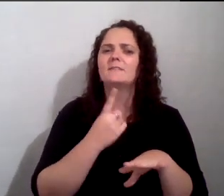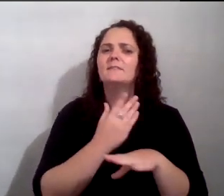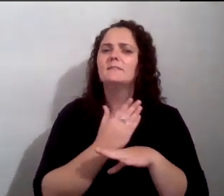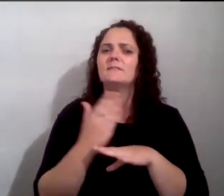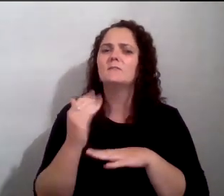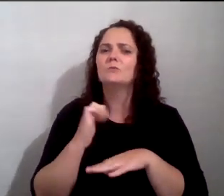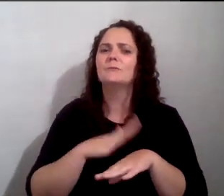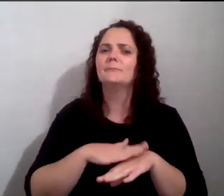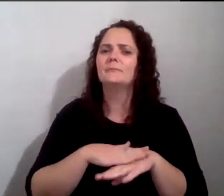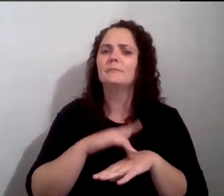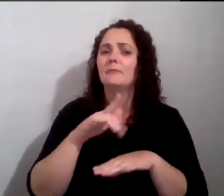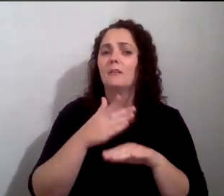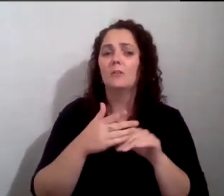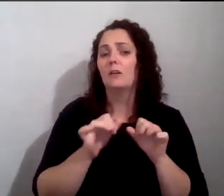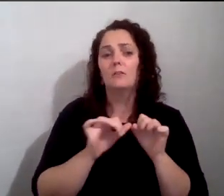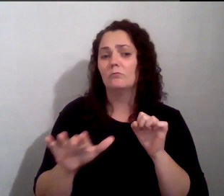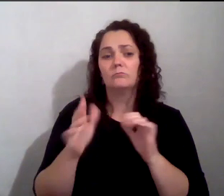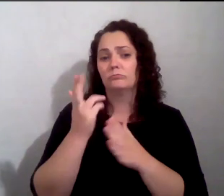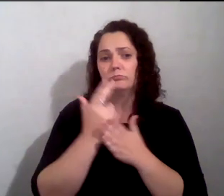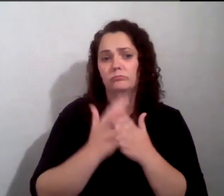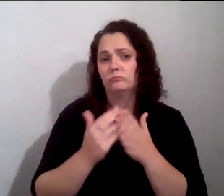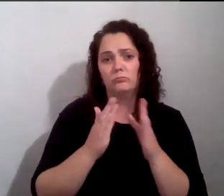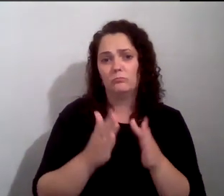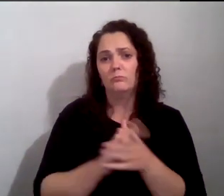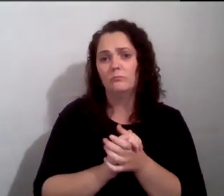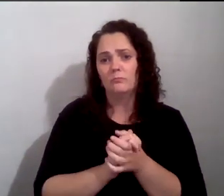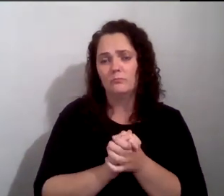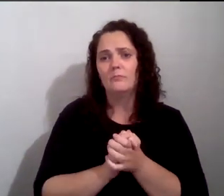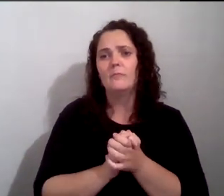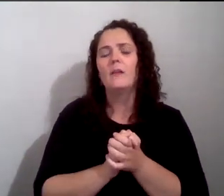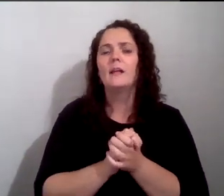Crowley's career but it's an extraordinary one. Now she'd